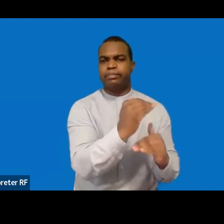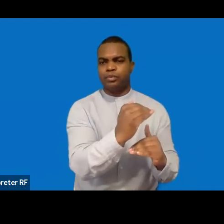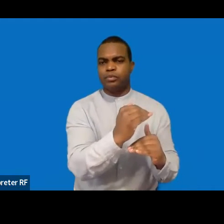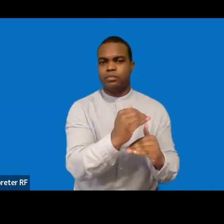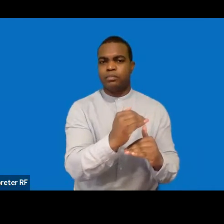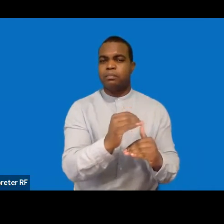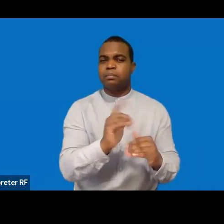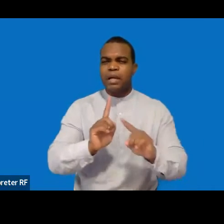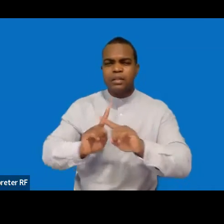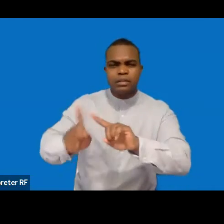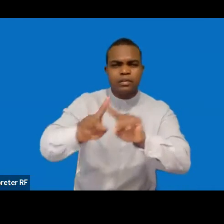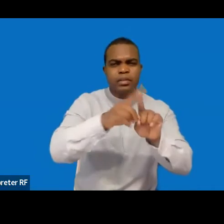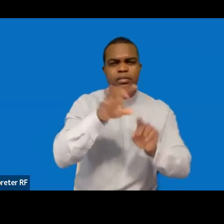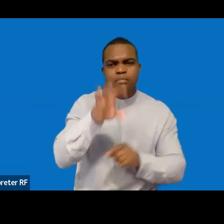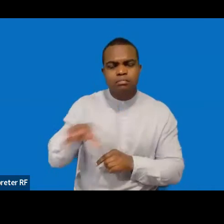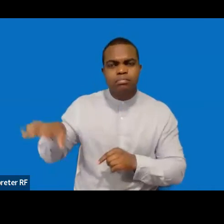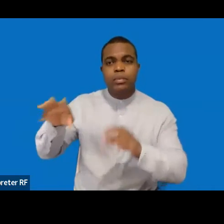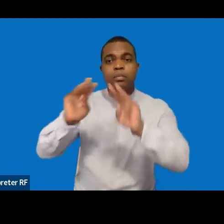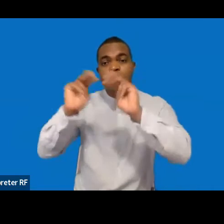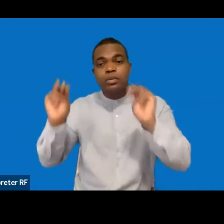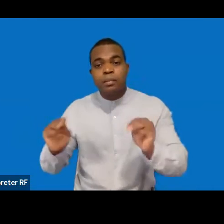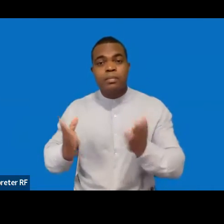they would have to apply and prepare some documents.